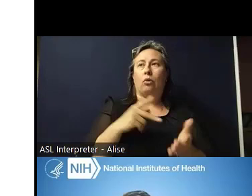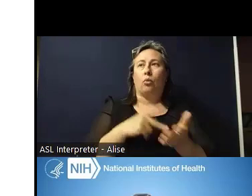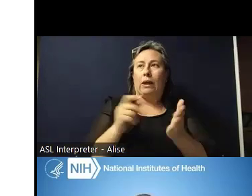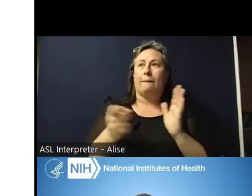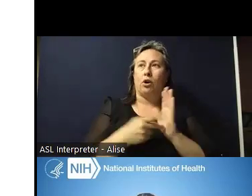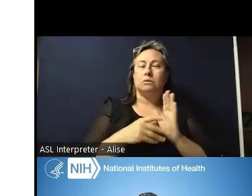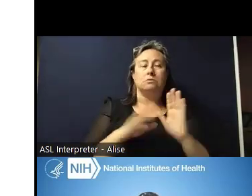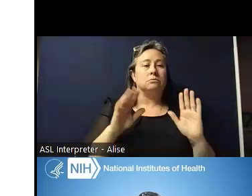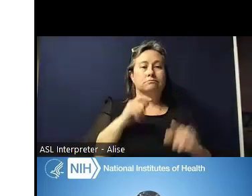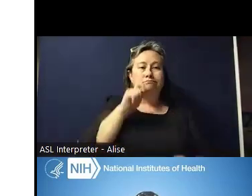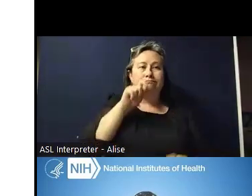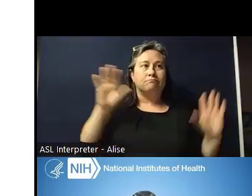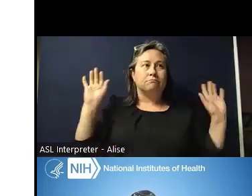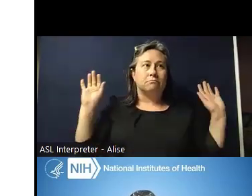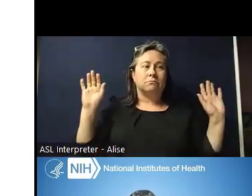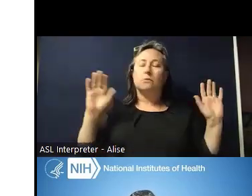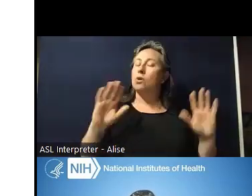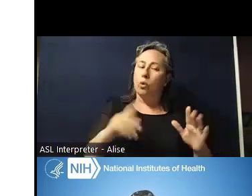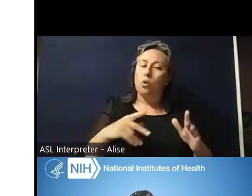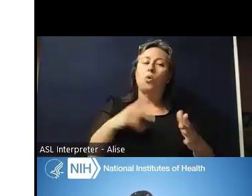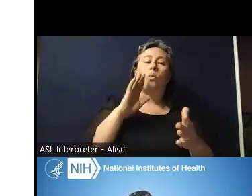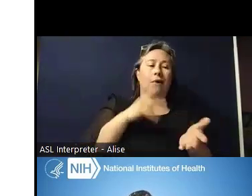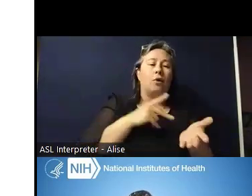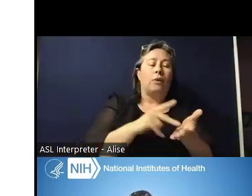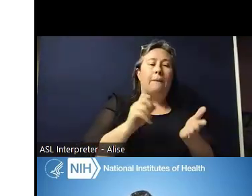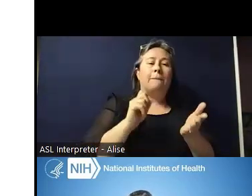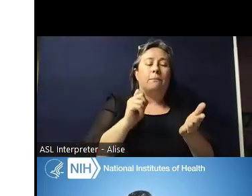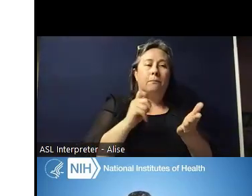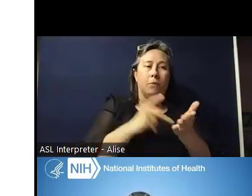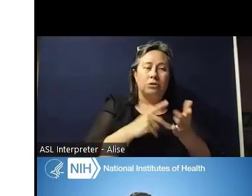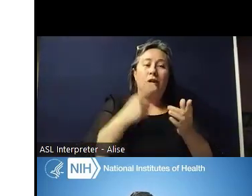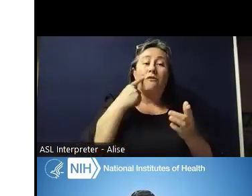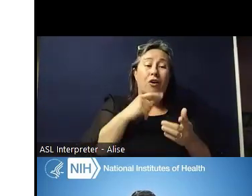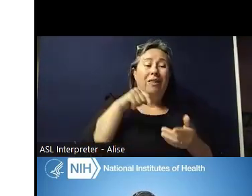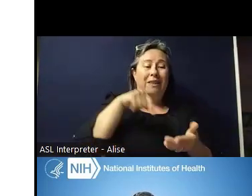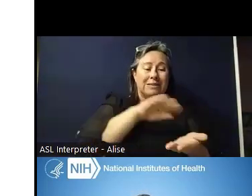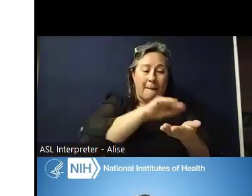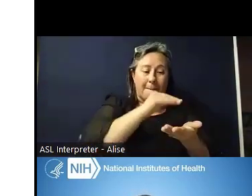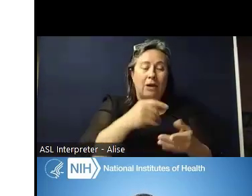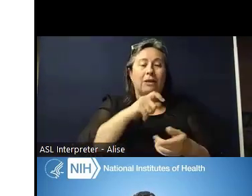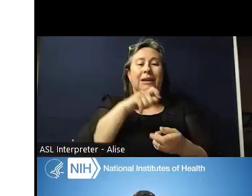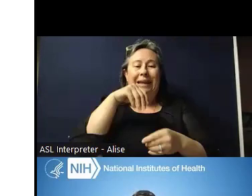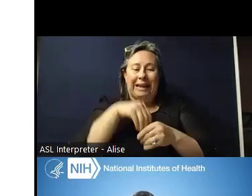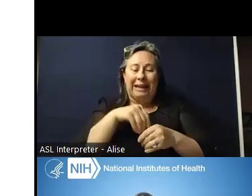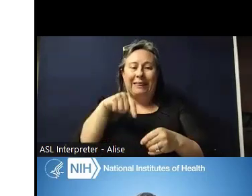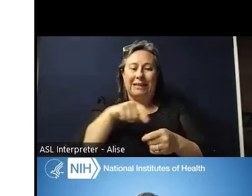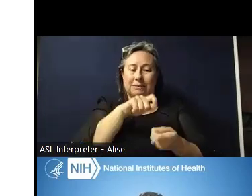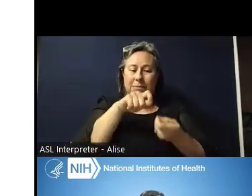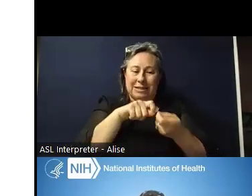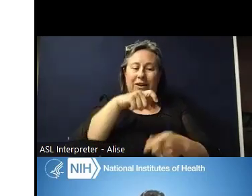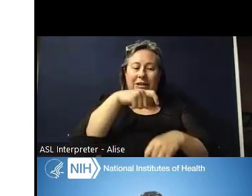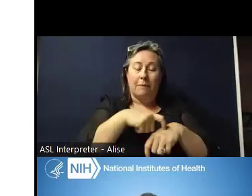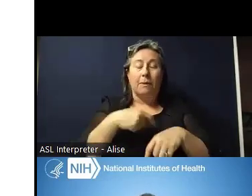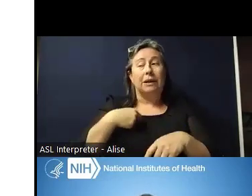but the individuals will reimburse for this amount at this time. It really needs to be clear because I'm going to tell you